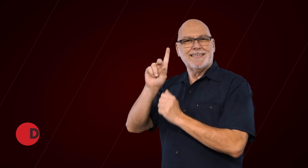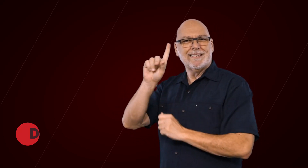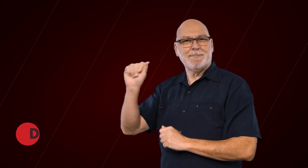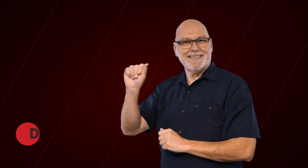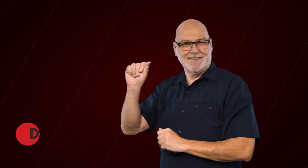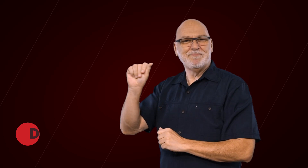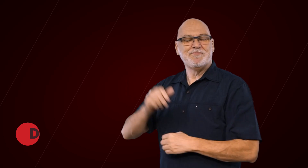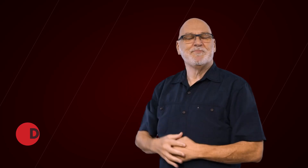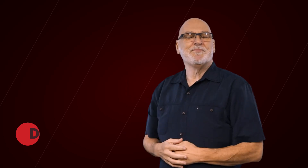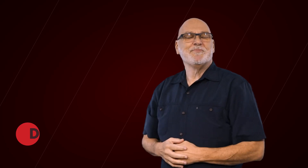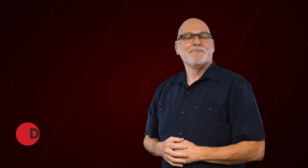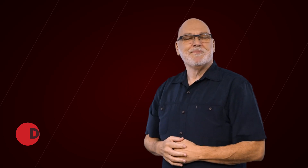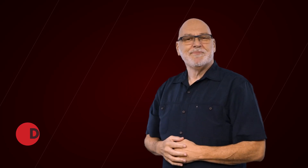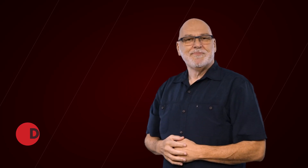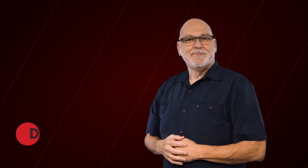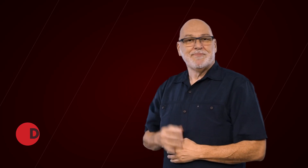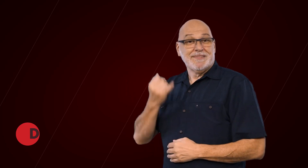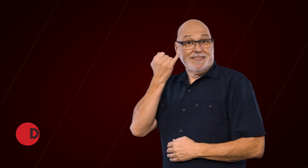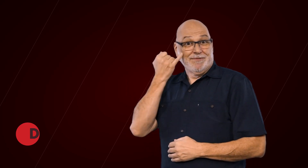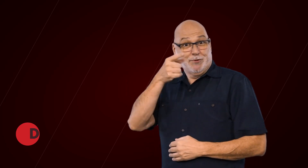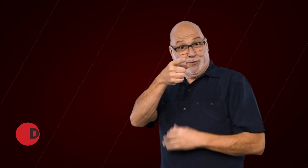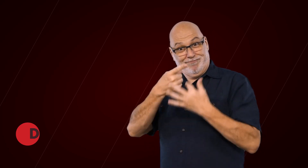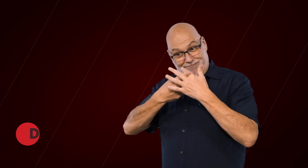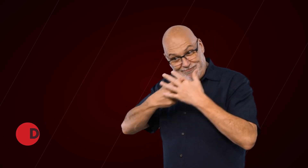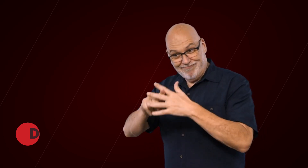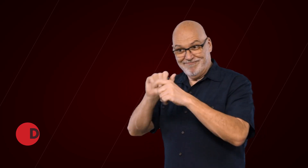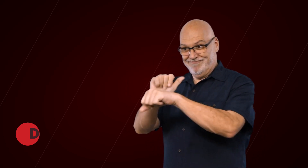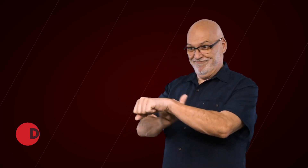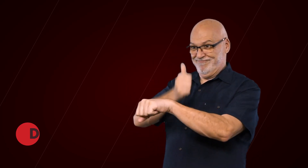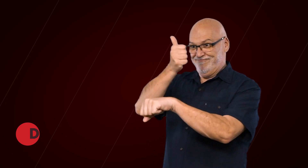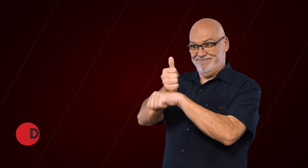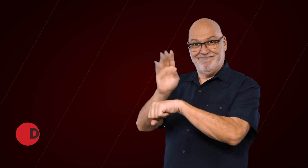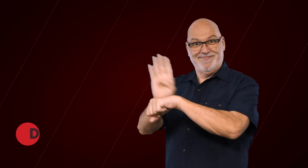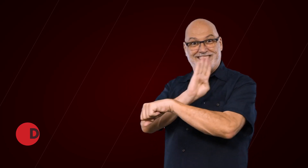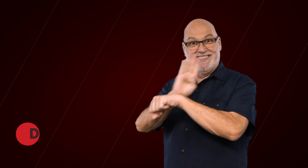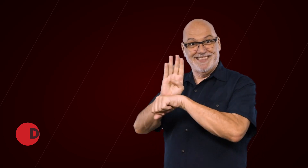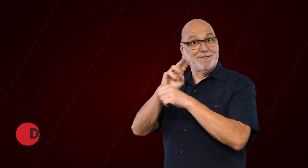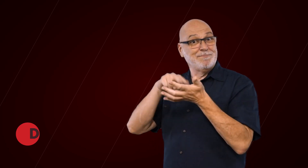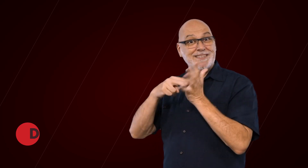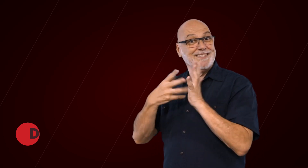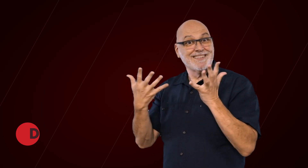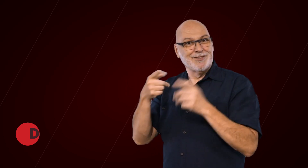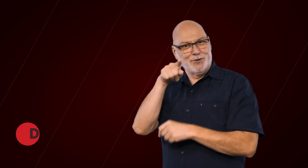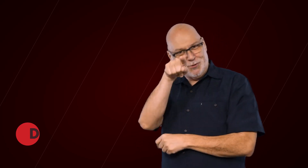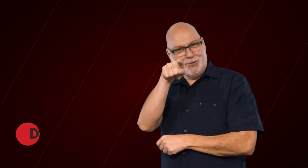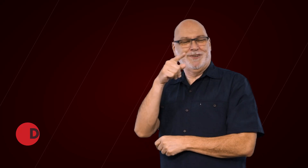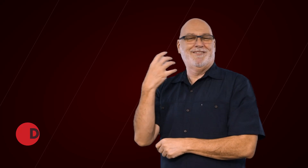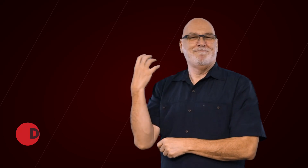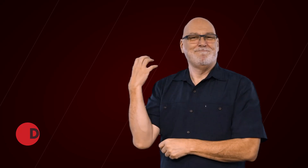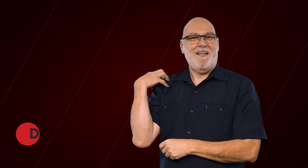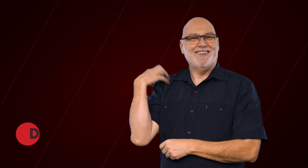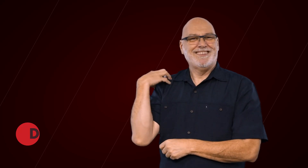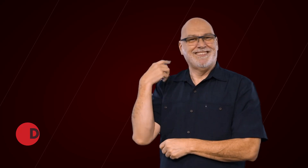with disabilities. When you start a business, you are working for